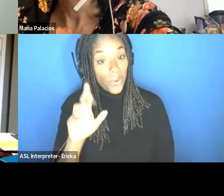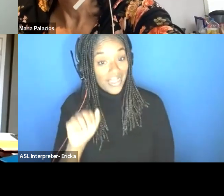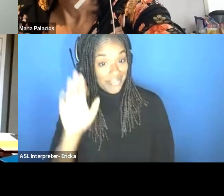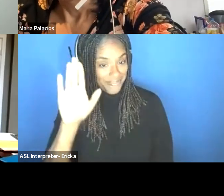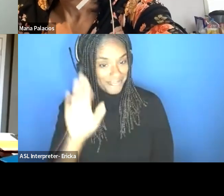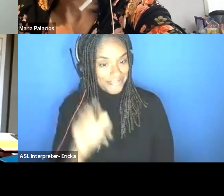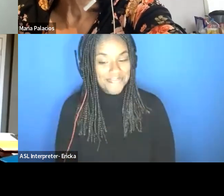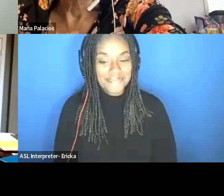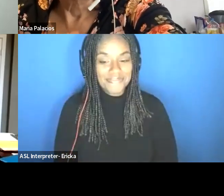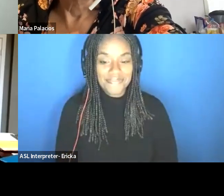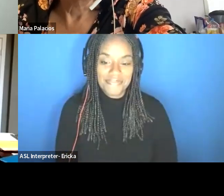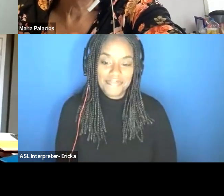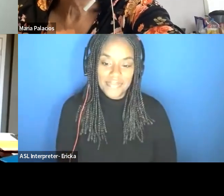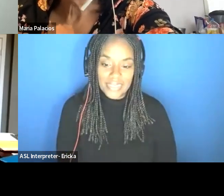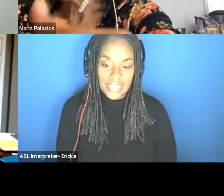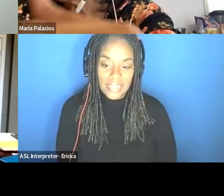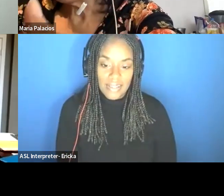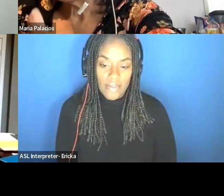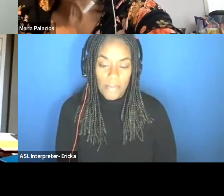I'll throw that out to anybody. I unmuted myself if that's ok.